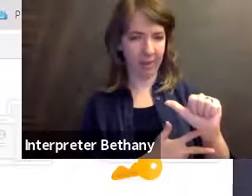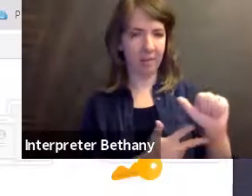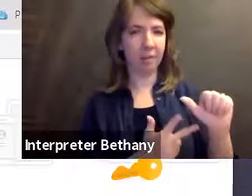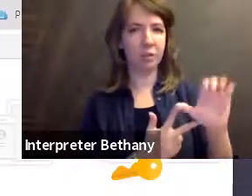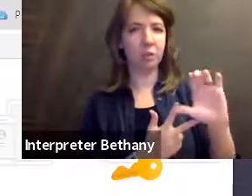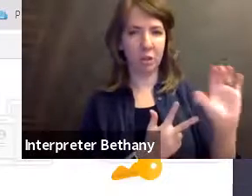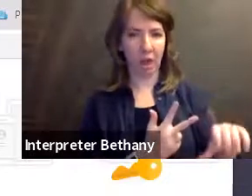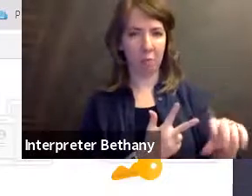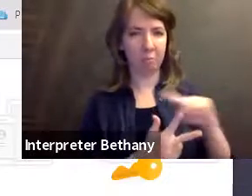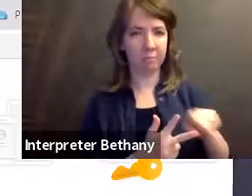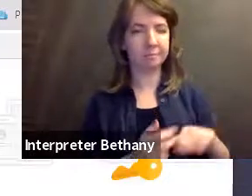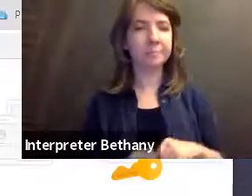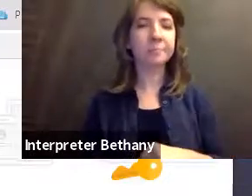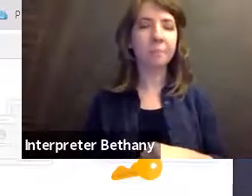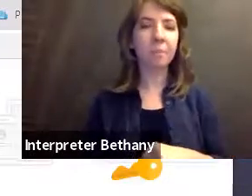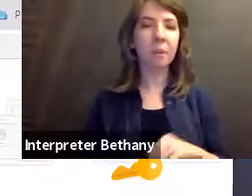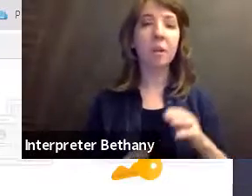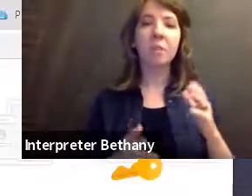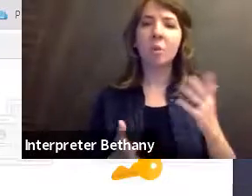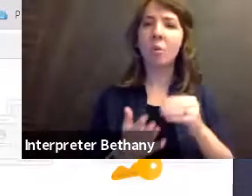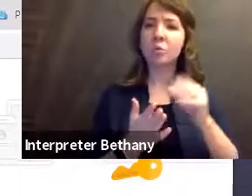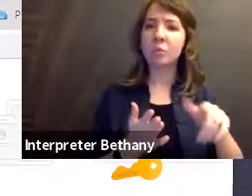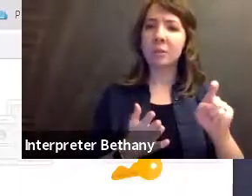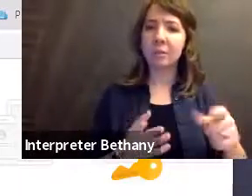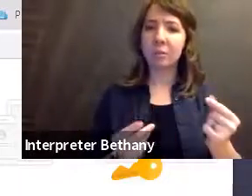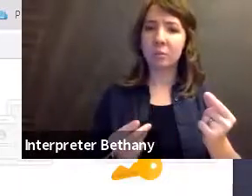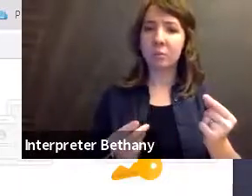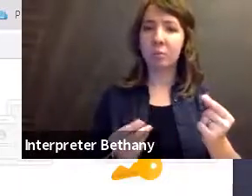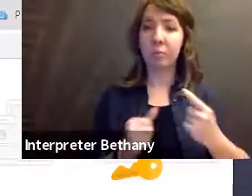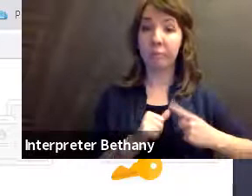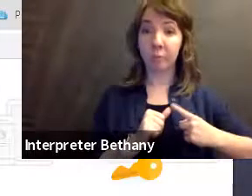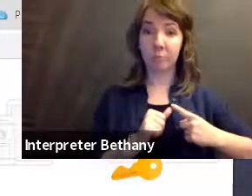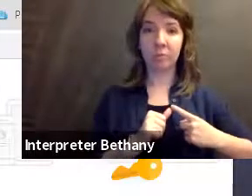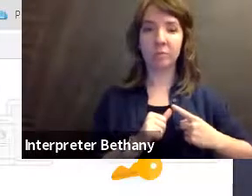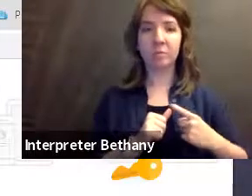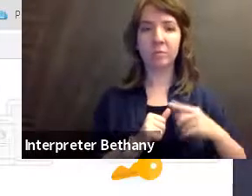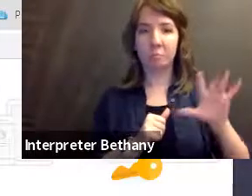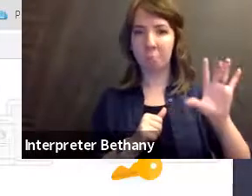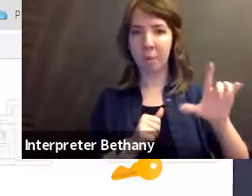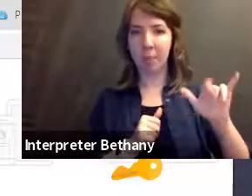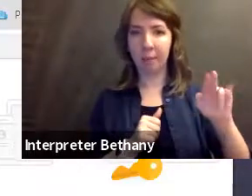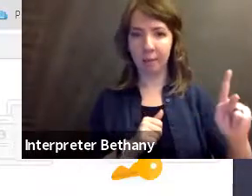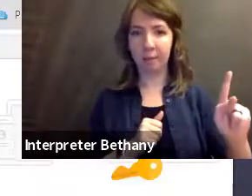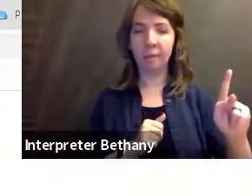Linda Kobashigawa: So what students would have to do is first once they click on the link to noodle tools will have to authenticate.